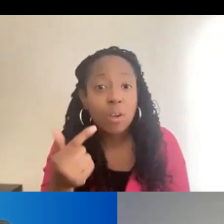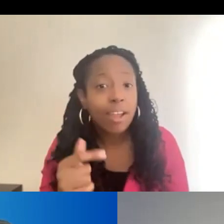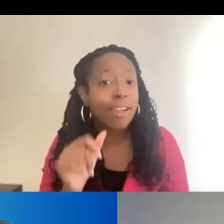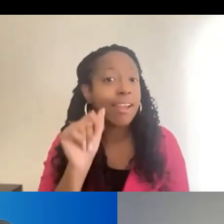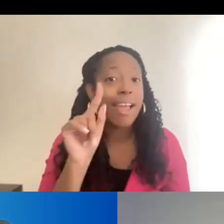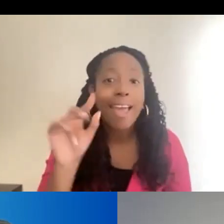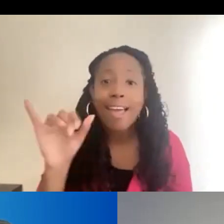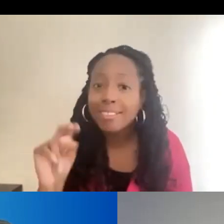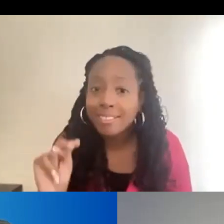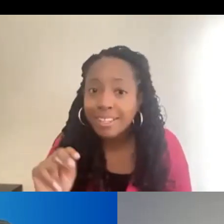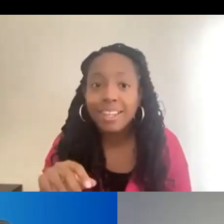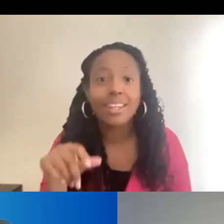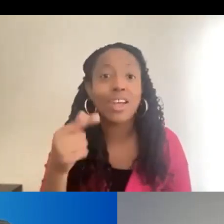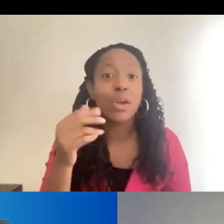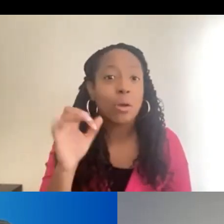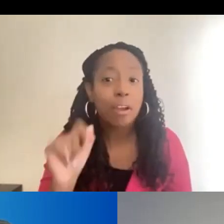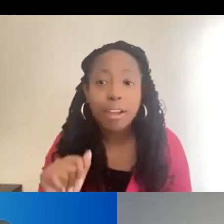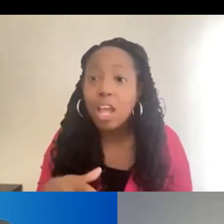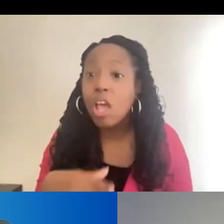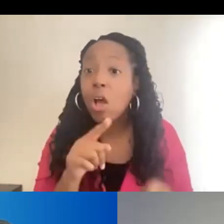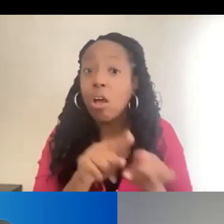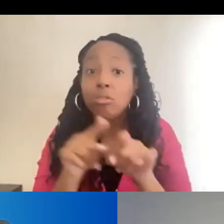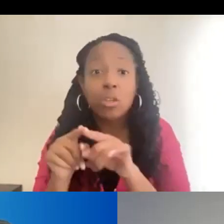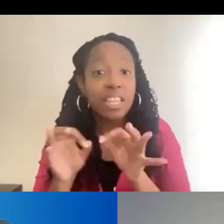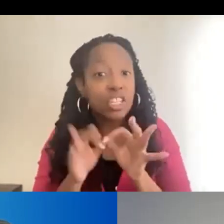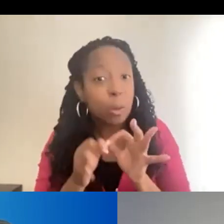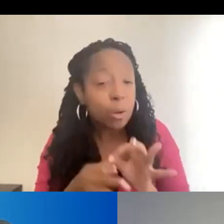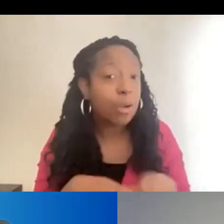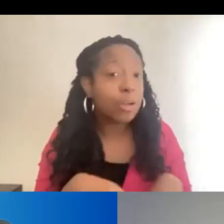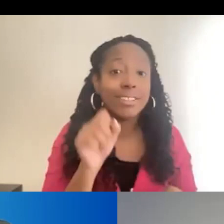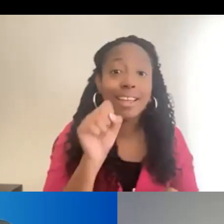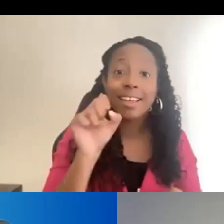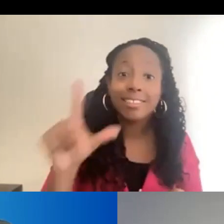also want to thank our interpreters for taking time as well to provide this valuable resource